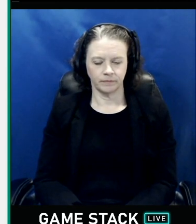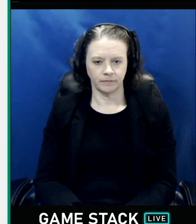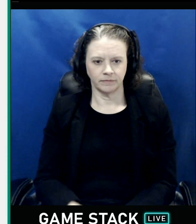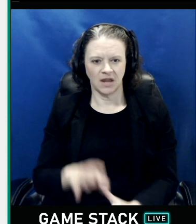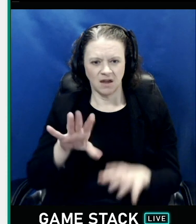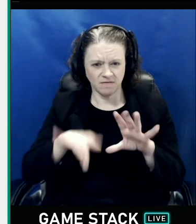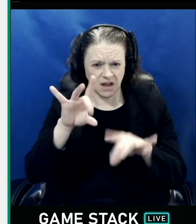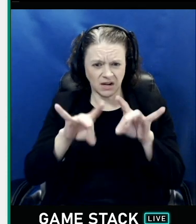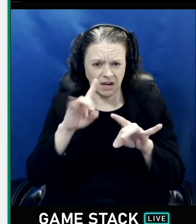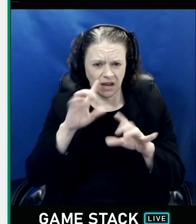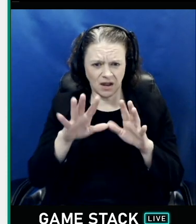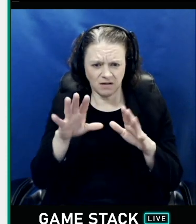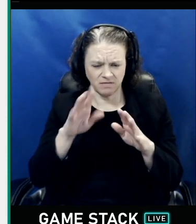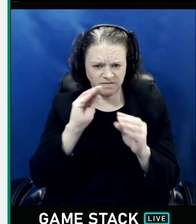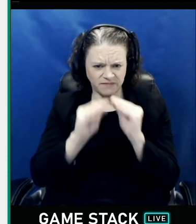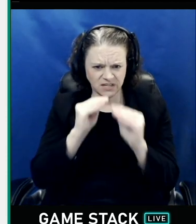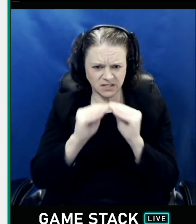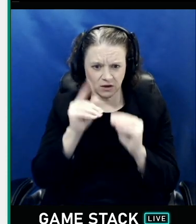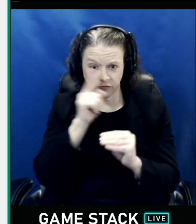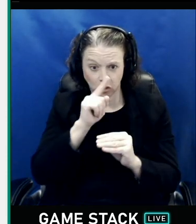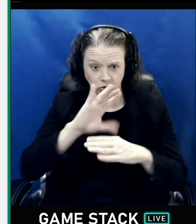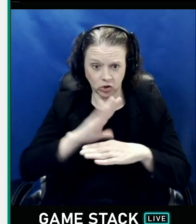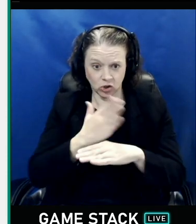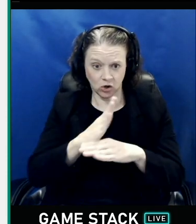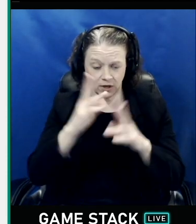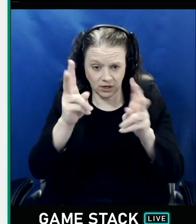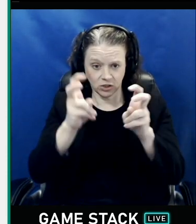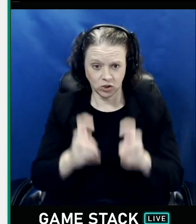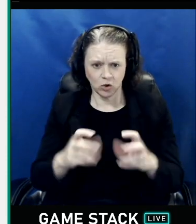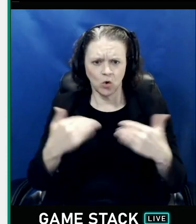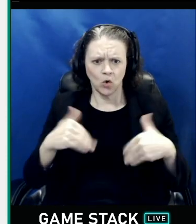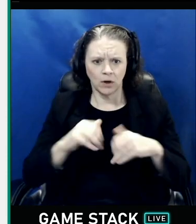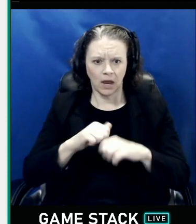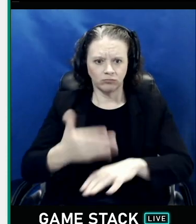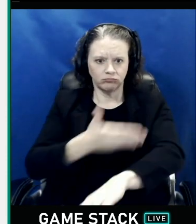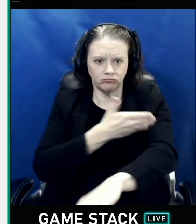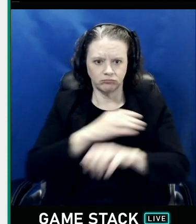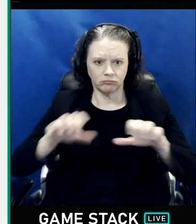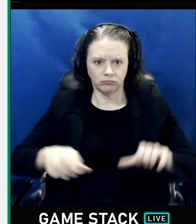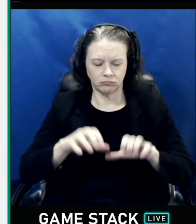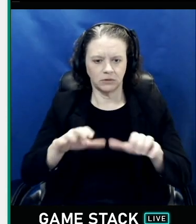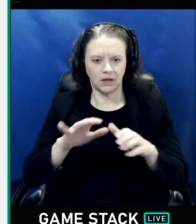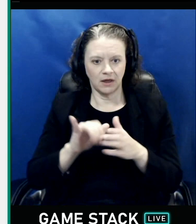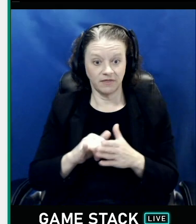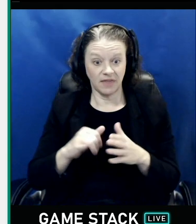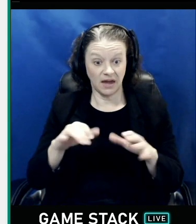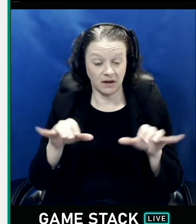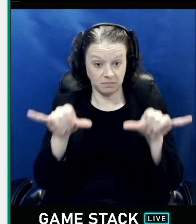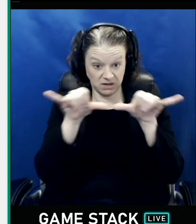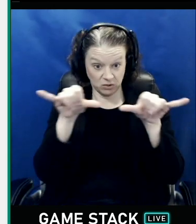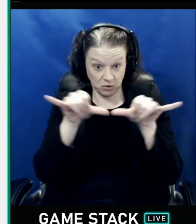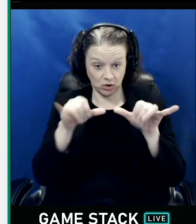Finding and fixing false sharing issues may have great performance benefits. This micro-benchmark showed greater than 500% improvement.